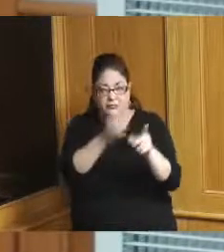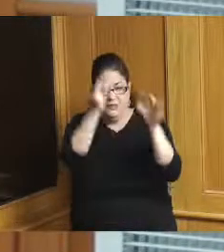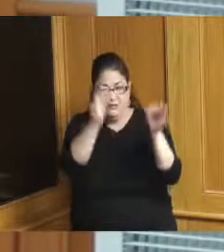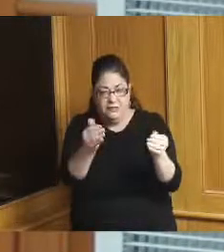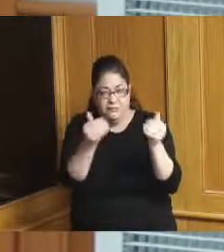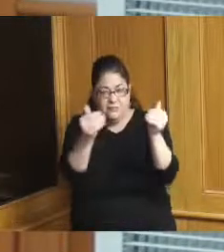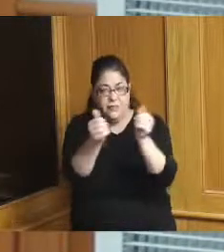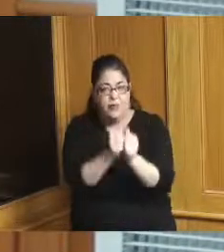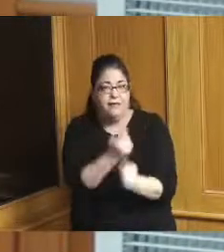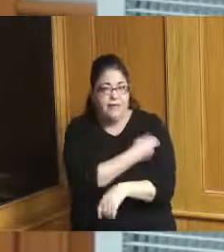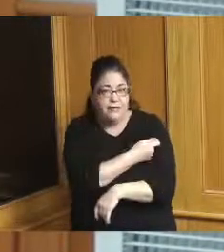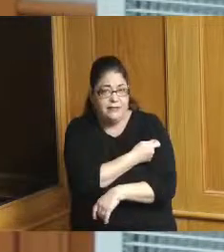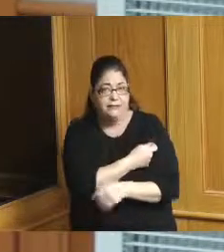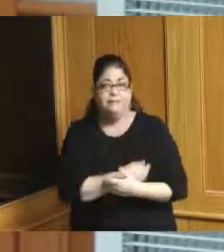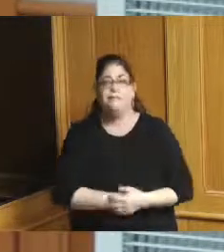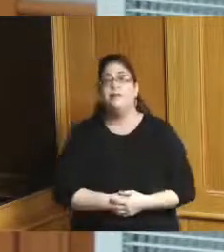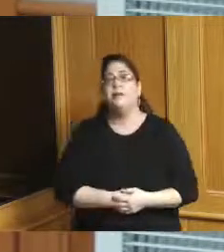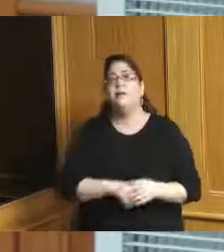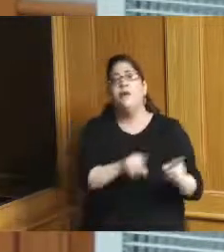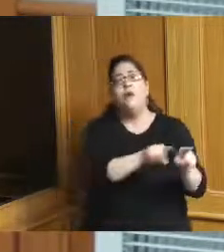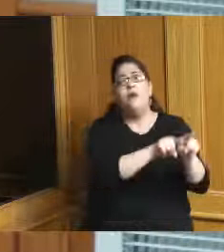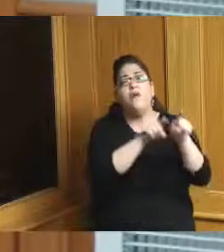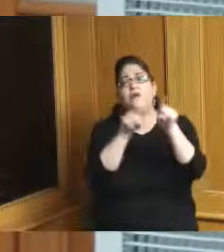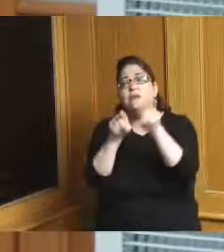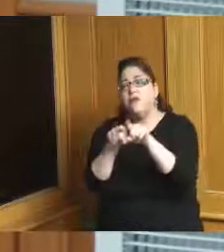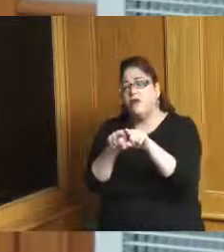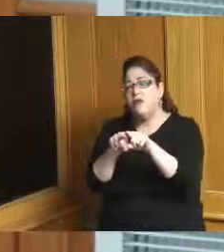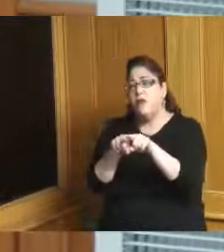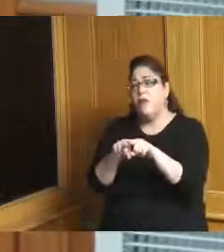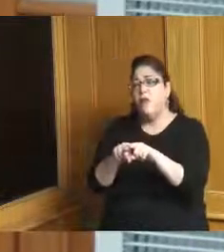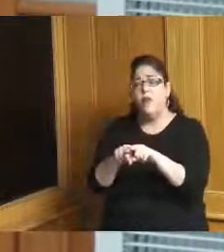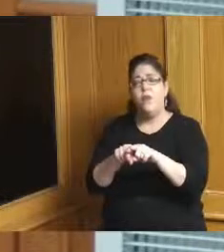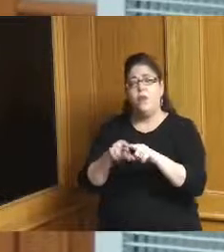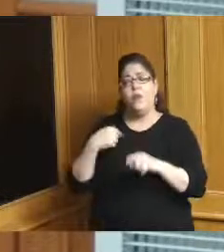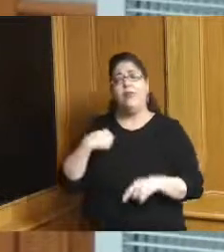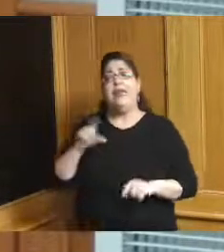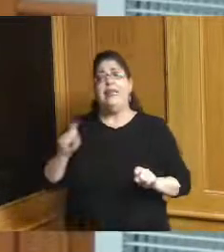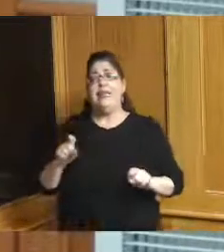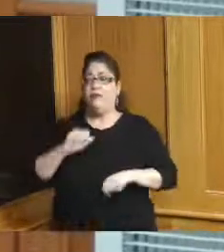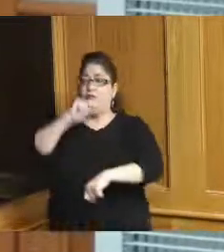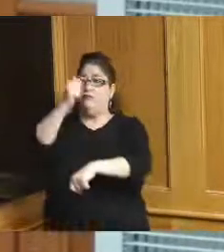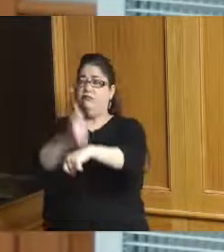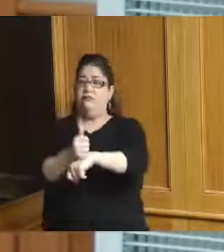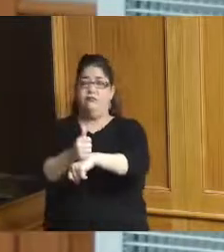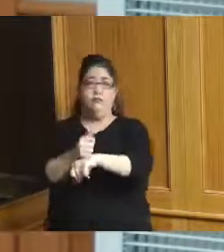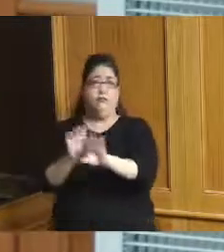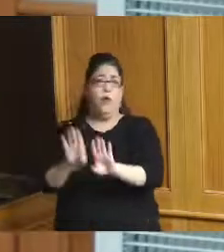equally having those transparent places where we can have that conversation if you haven't gotten